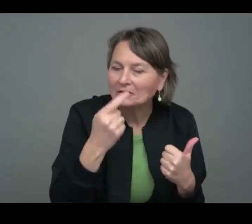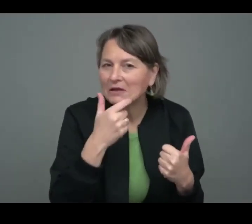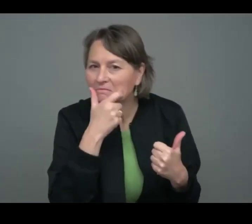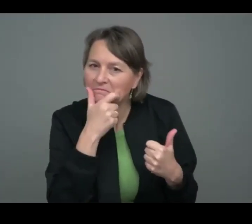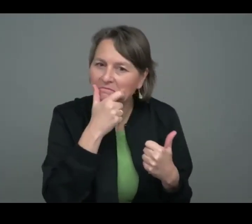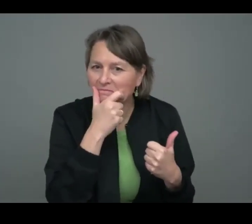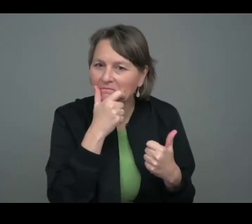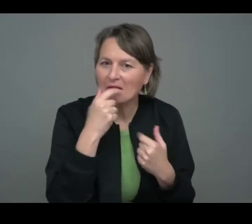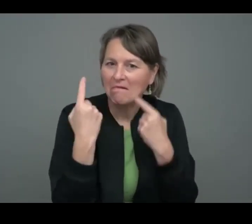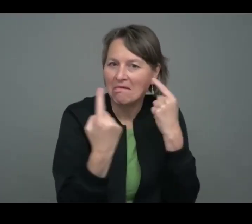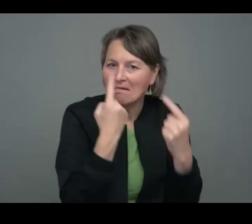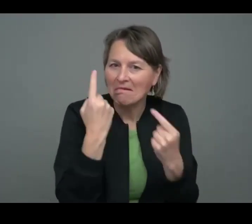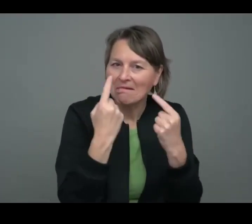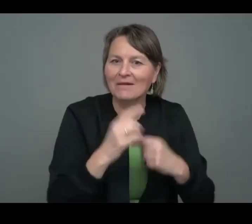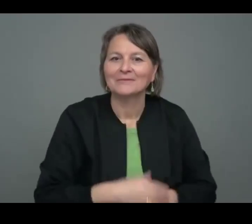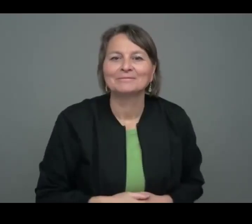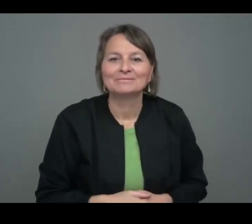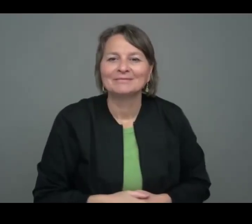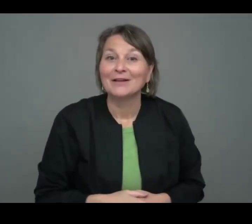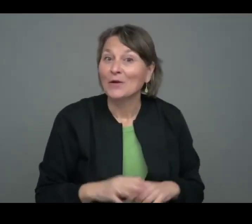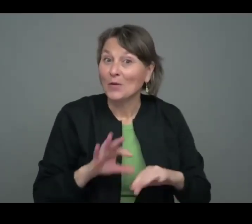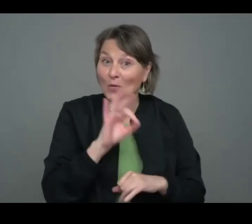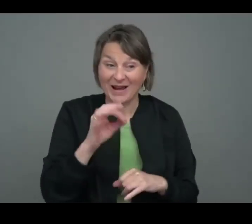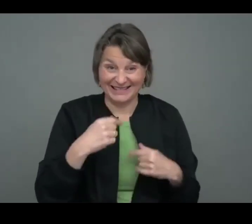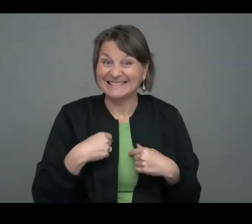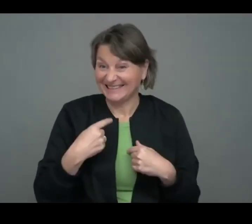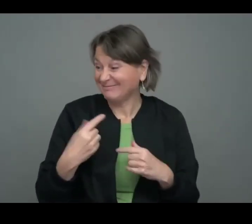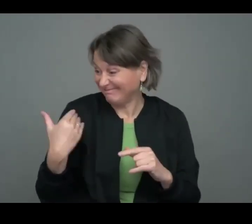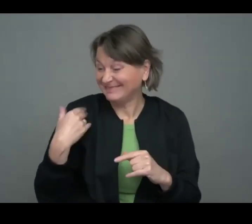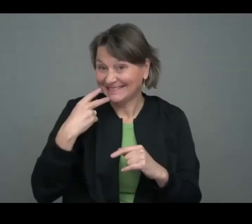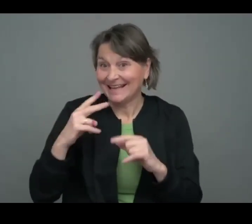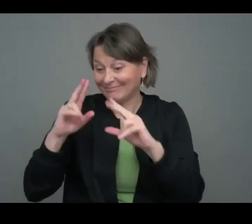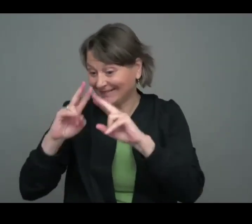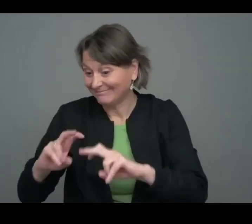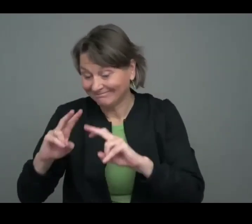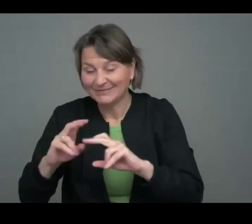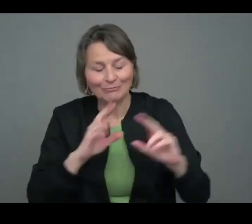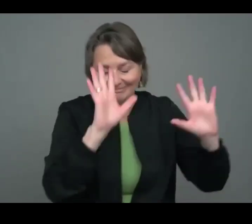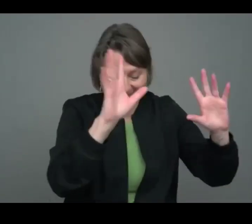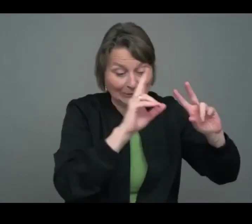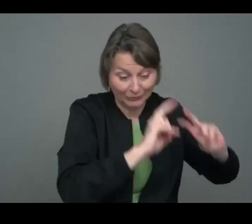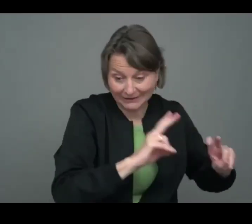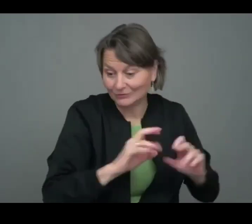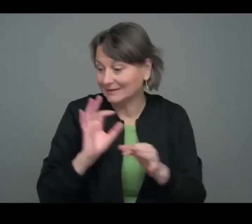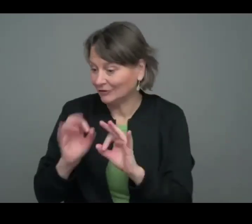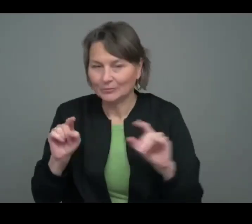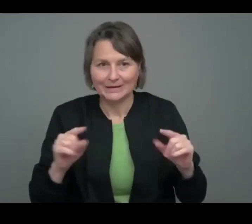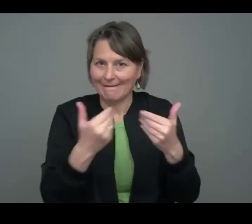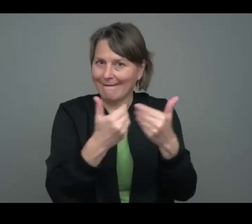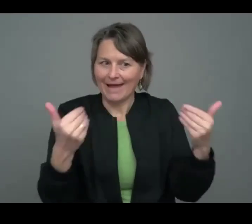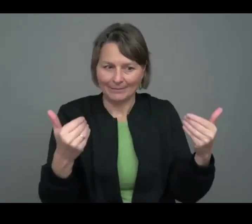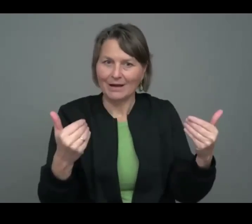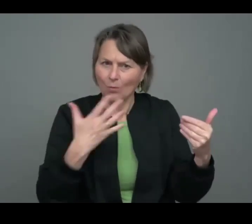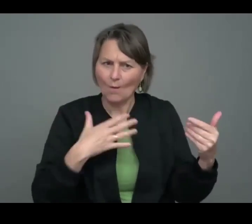As I had said, the article did have some impact and I continued working as a practitioner